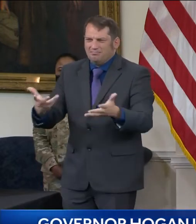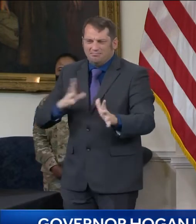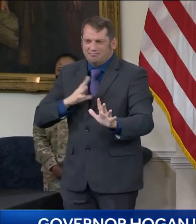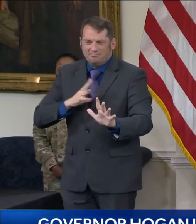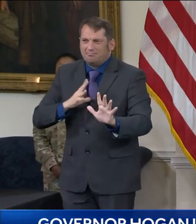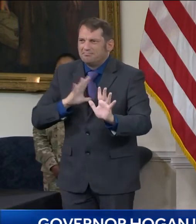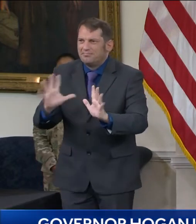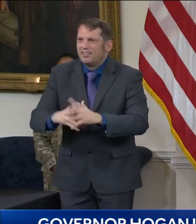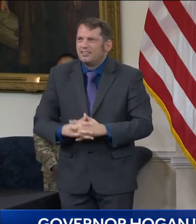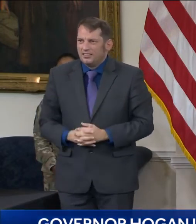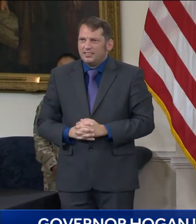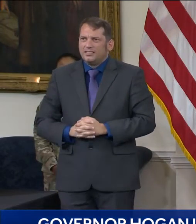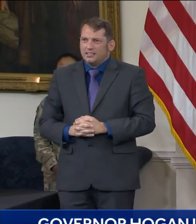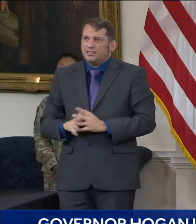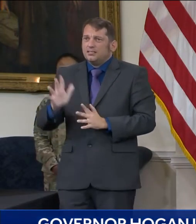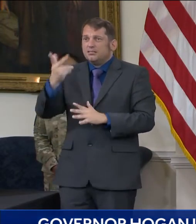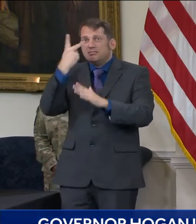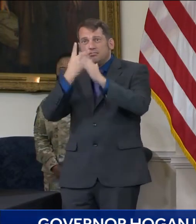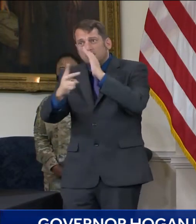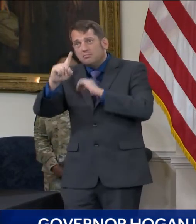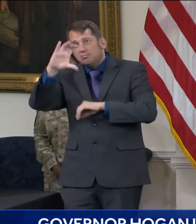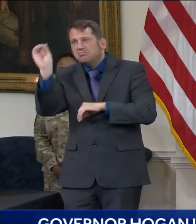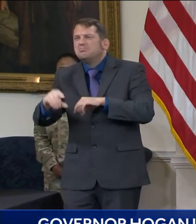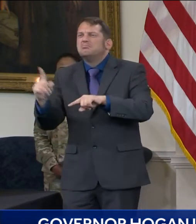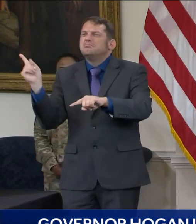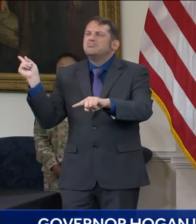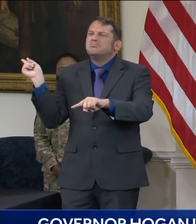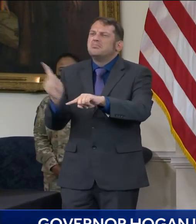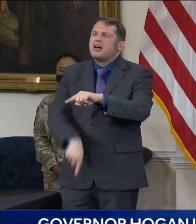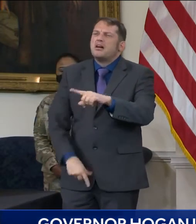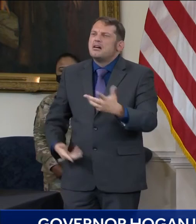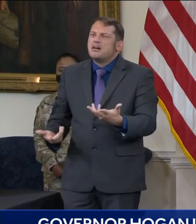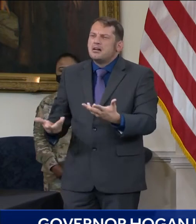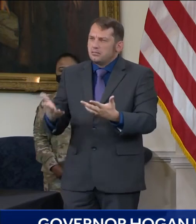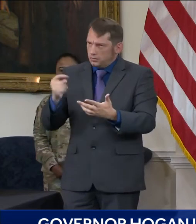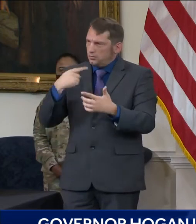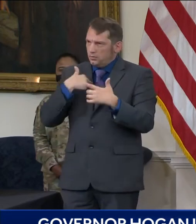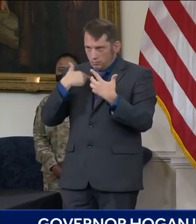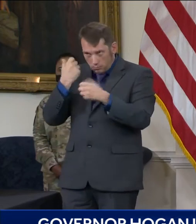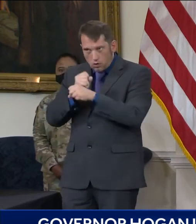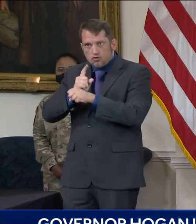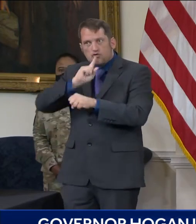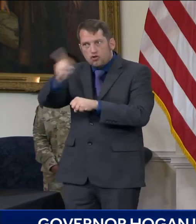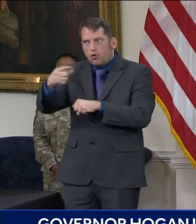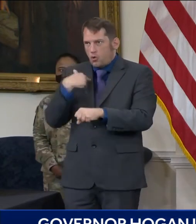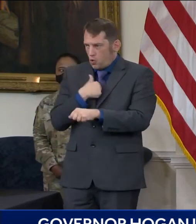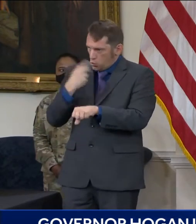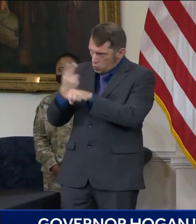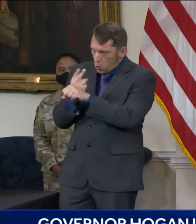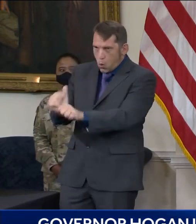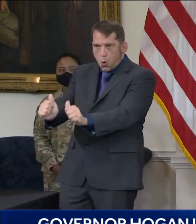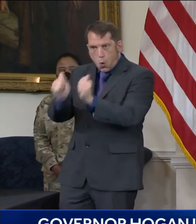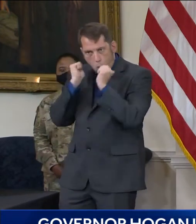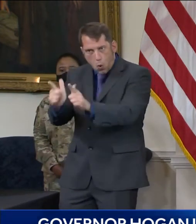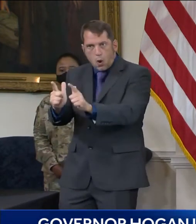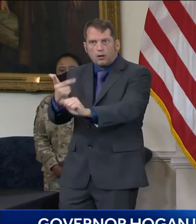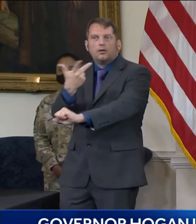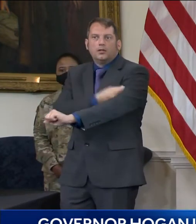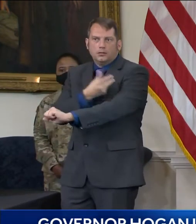FOR HOW MANY PEOPLE WILL SHOW UP, YOU CAN’T KNOW EXACTLY WHO WILL NOT MAKE IT. SO FAR WE HAVE NOT DROPPED OFF AT ALL WE KEEP USING THE SAME